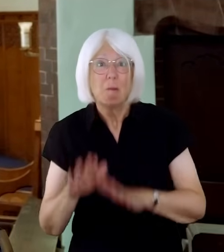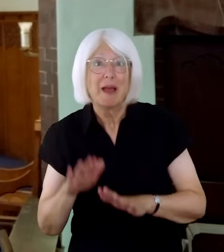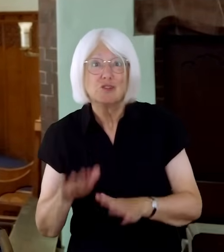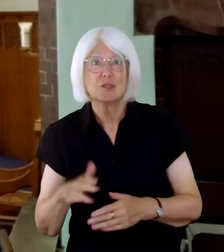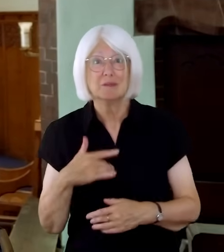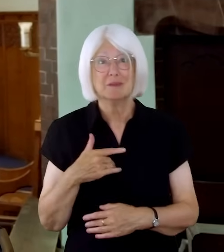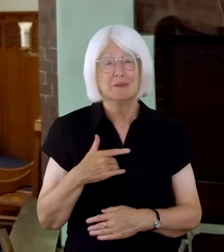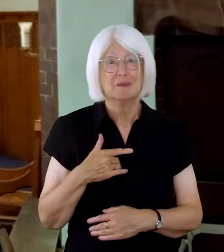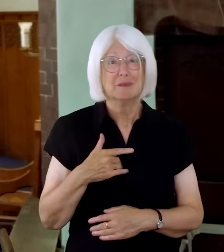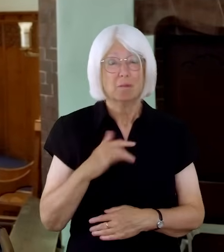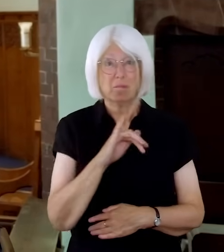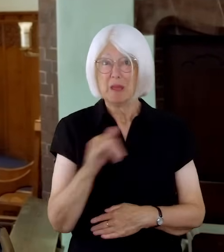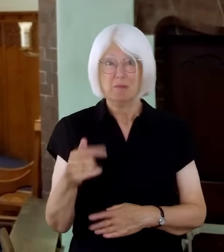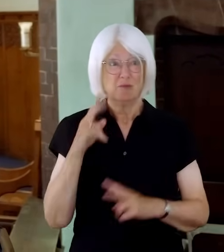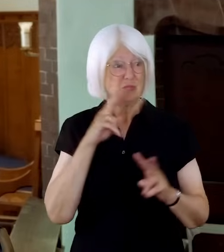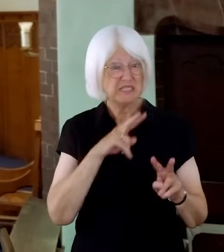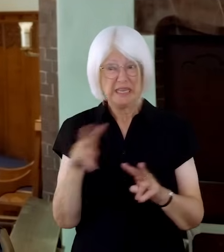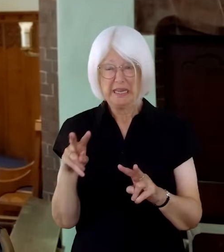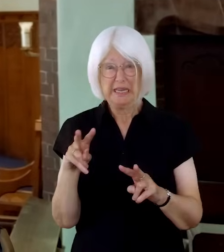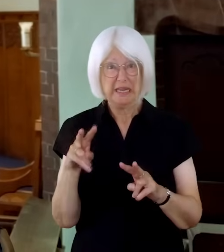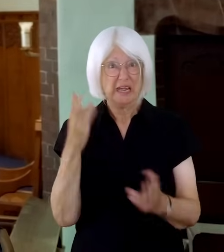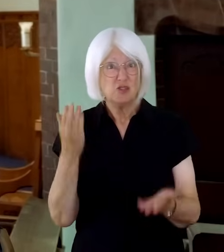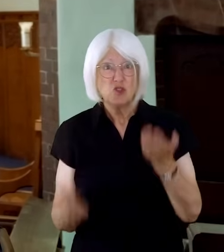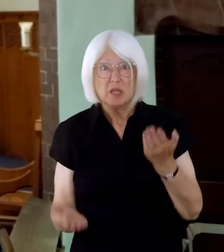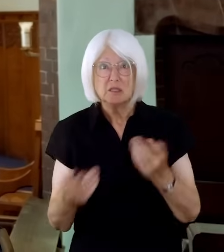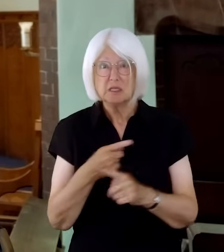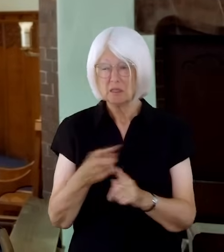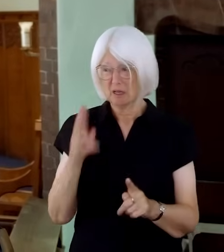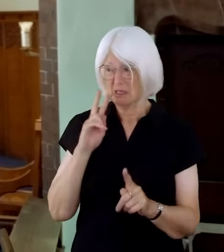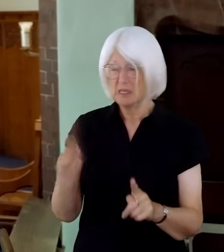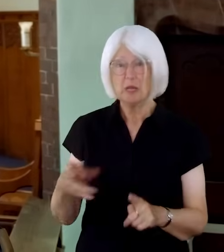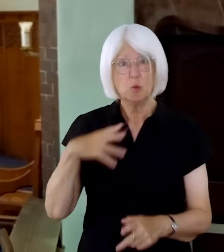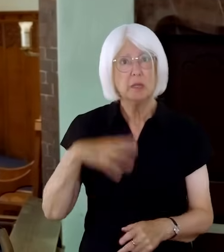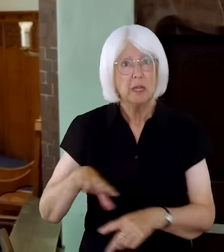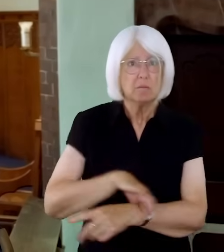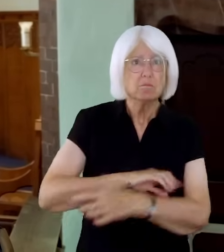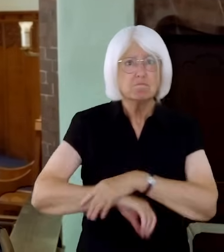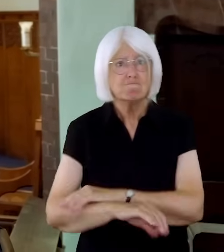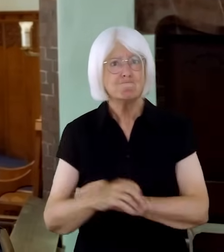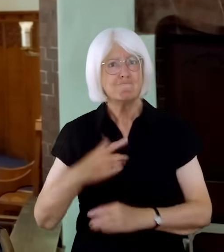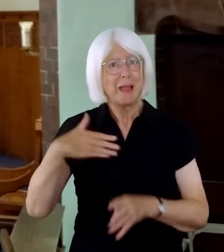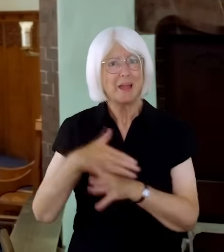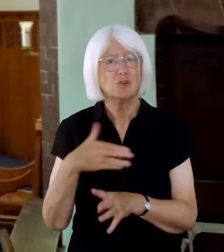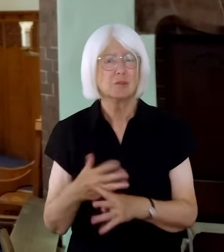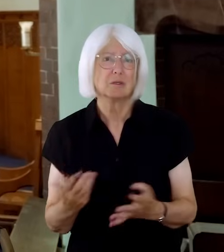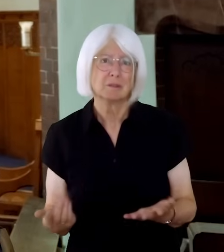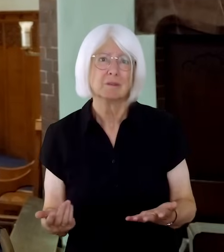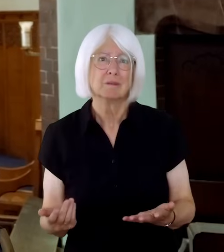or maybe you are witness to the injustices going on around you which need to be called out.